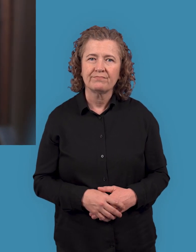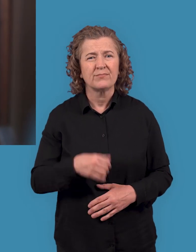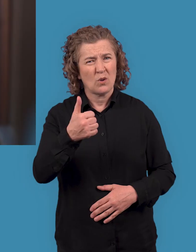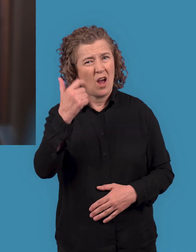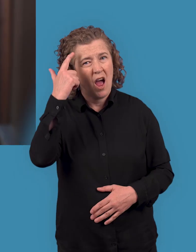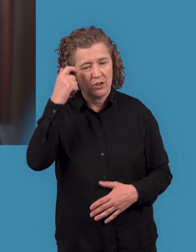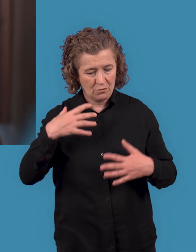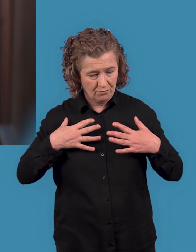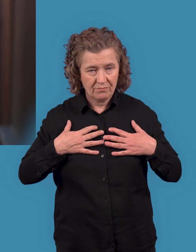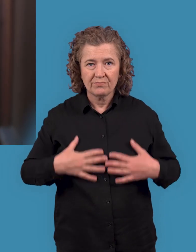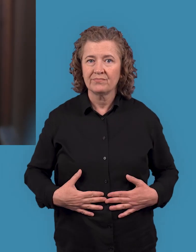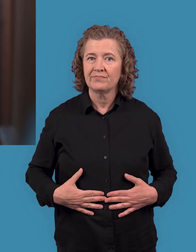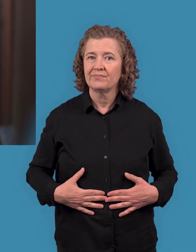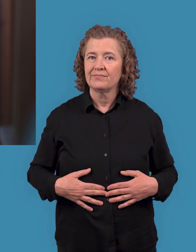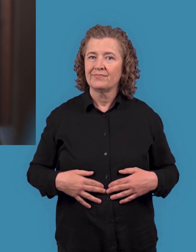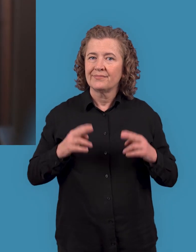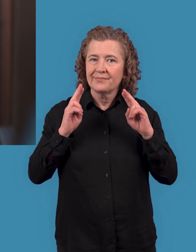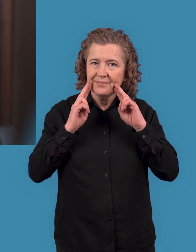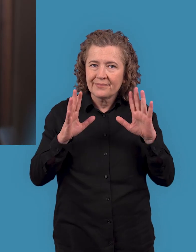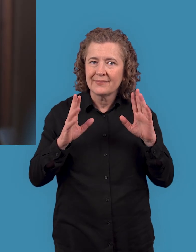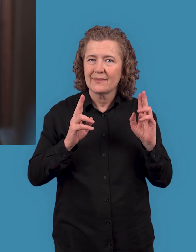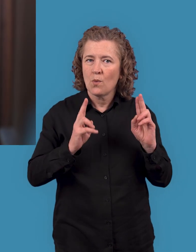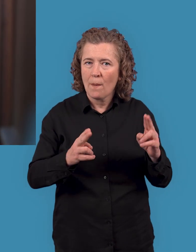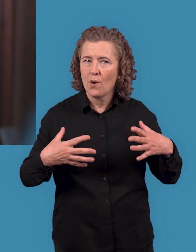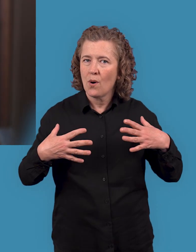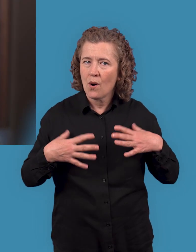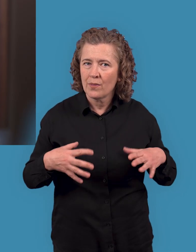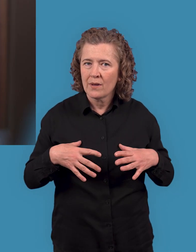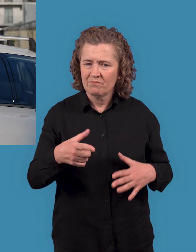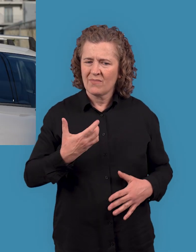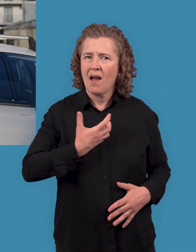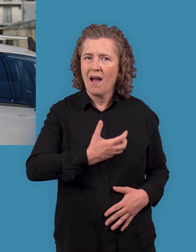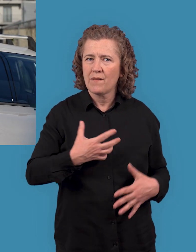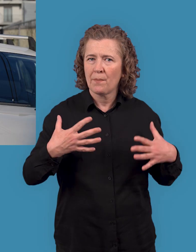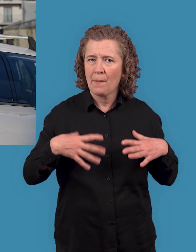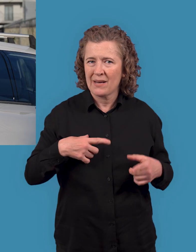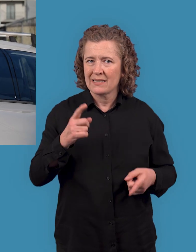It's a good idea to wear neat, casual clothes. Choose something you feel comfortable in.